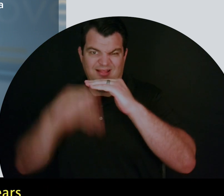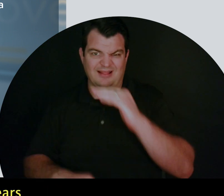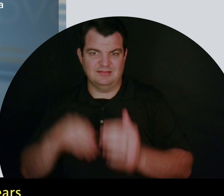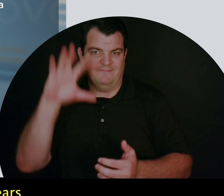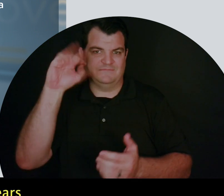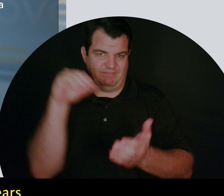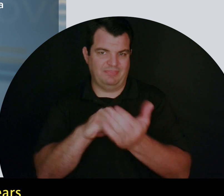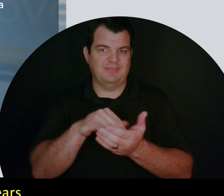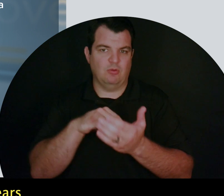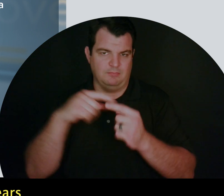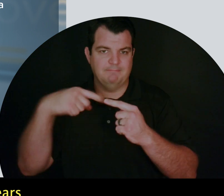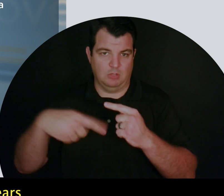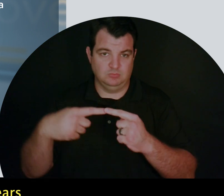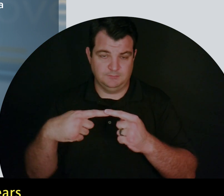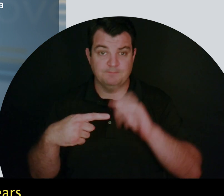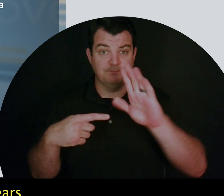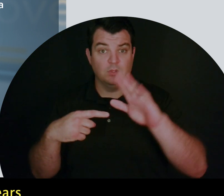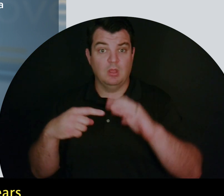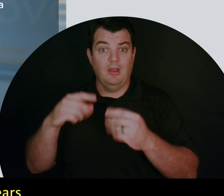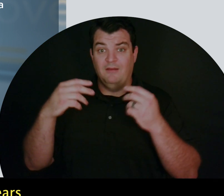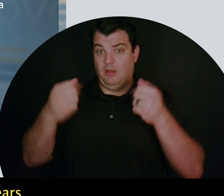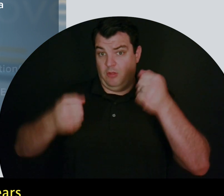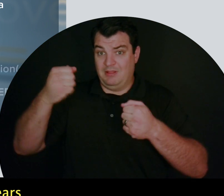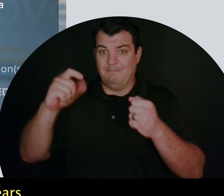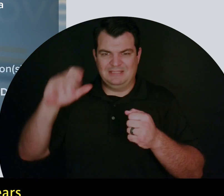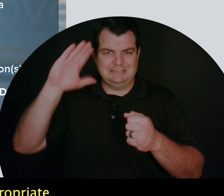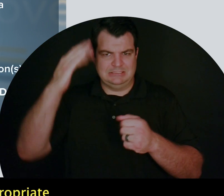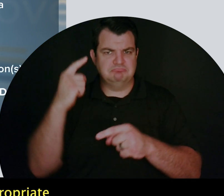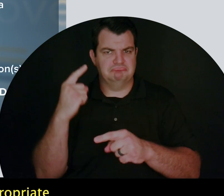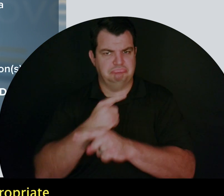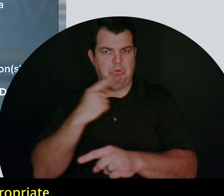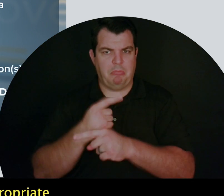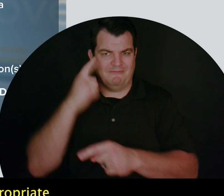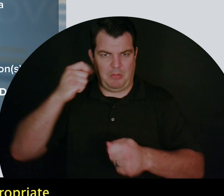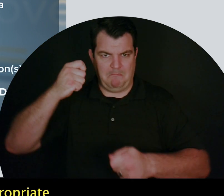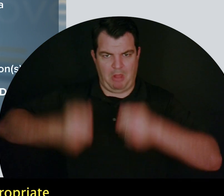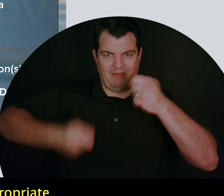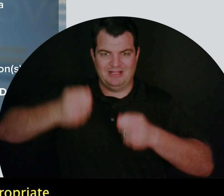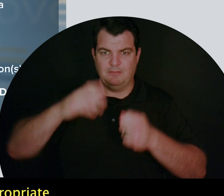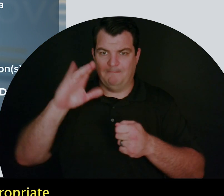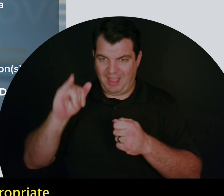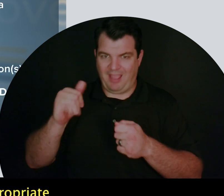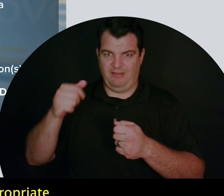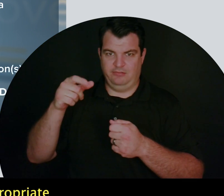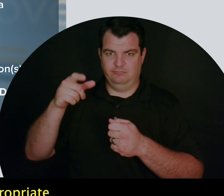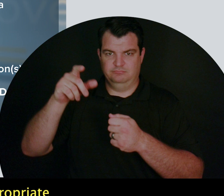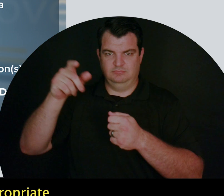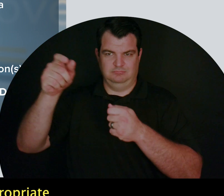less than five years old, have less than 50,000 miles and be deemed appropriate for the modification.